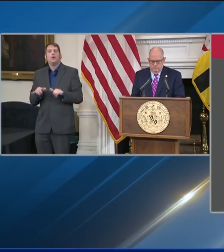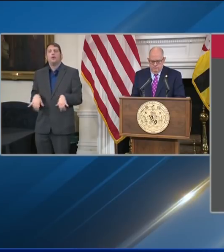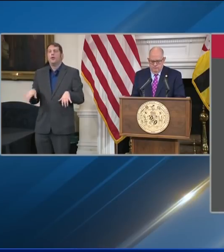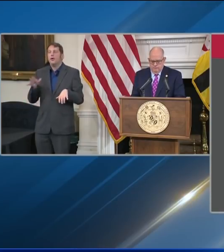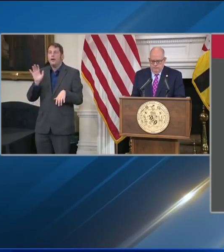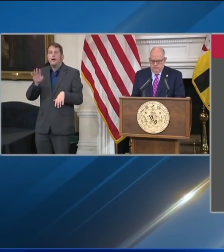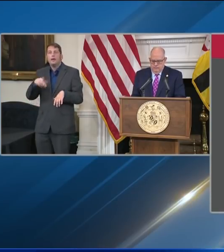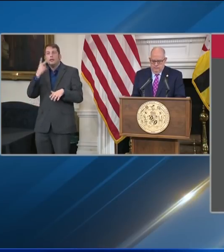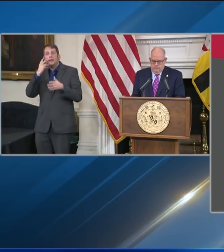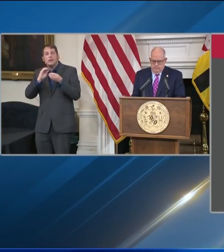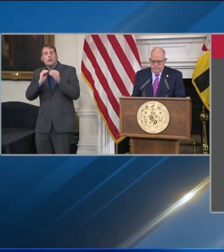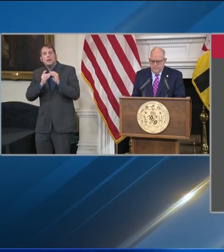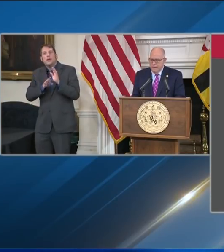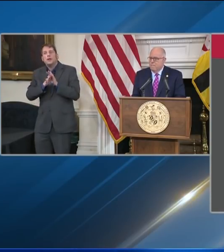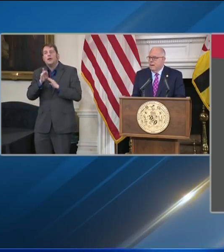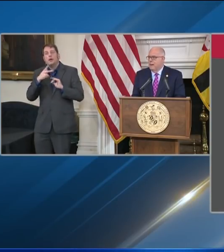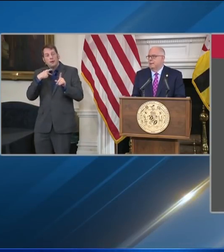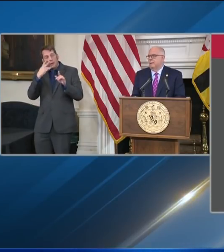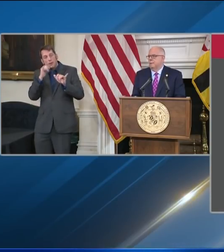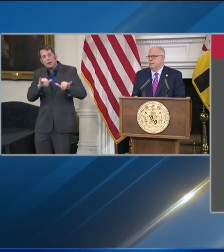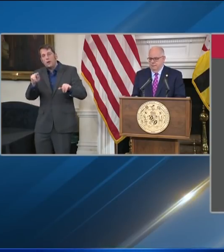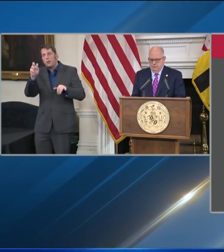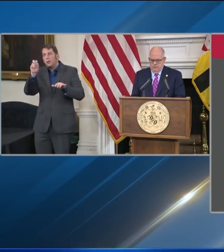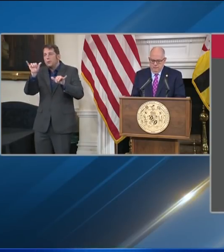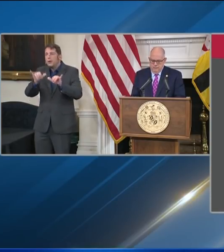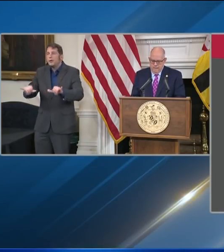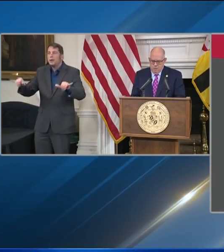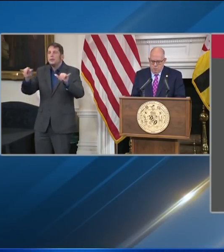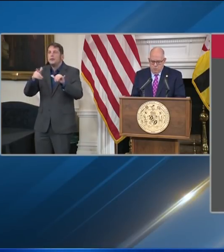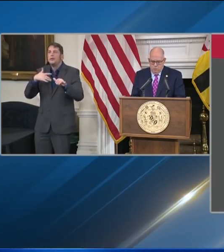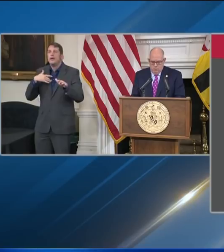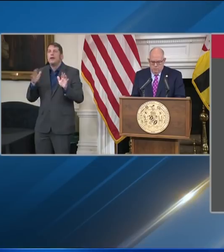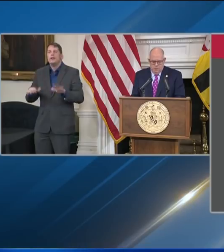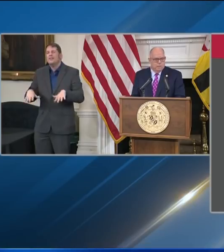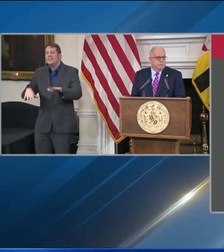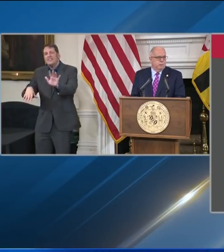TO THE STAGGERING SPIKING NUMBERS THAT ARE BEING ANNOUNCED EVERY DAY.